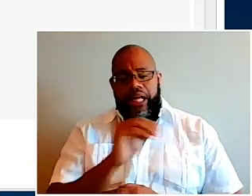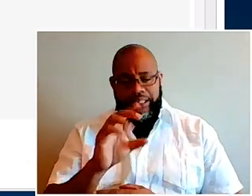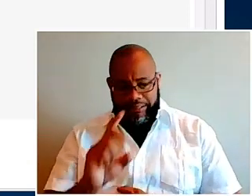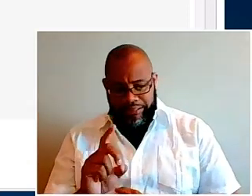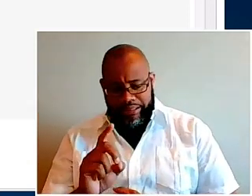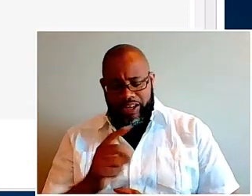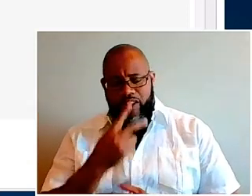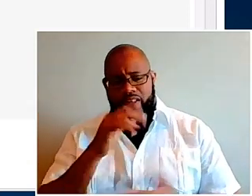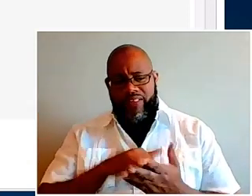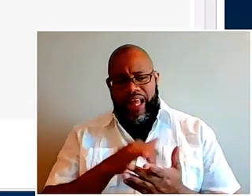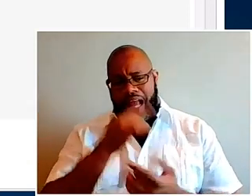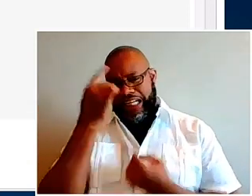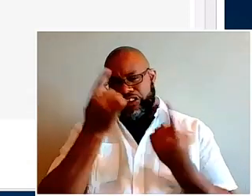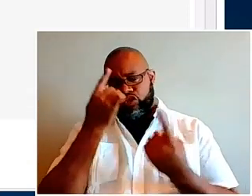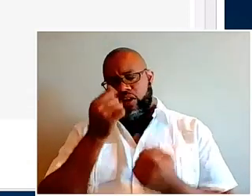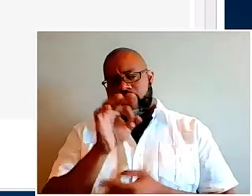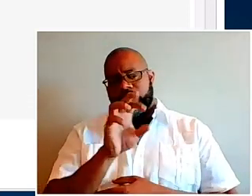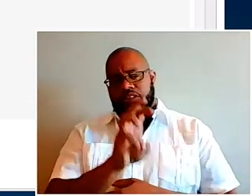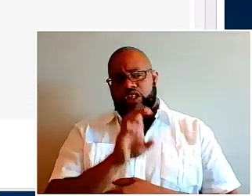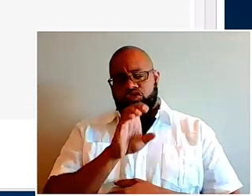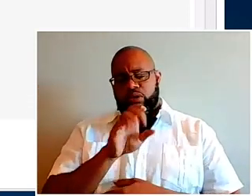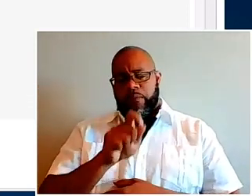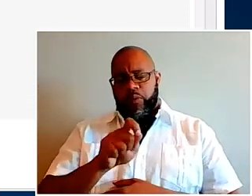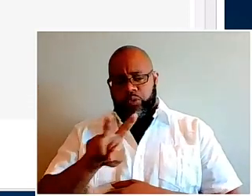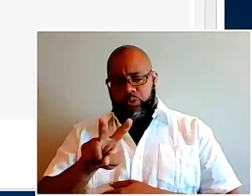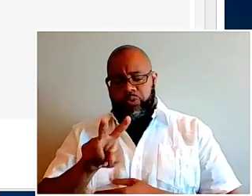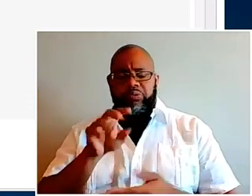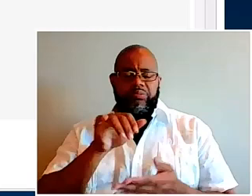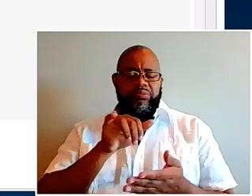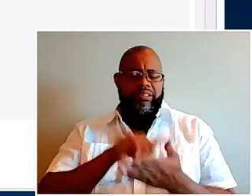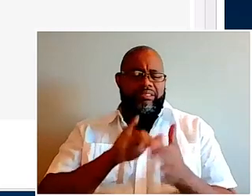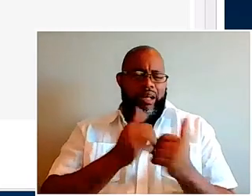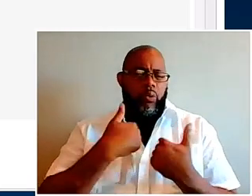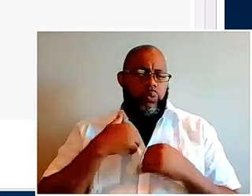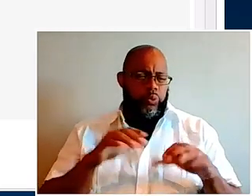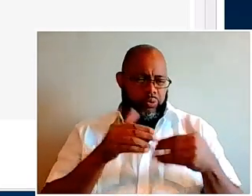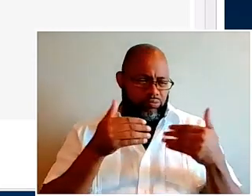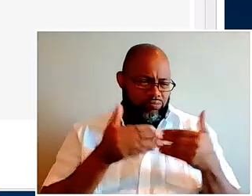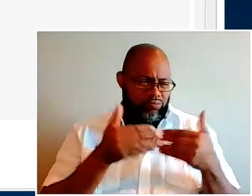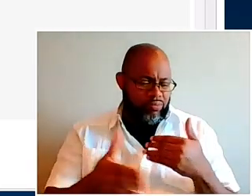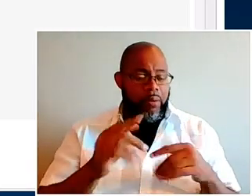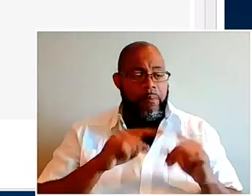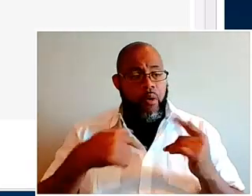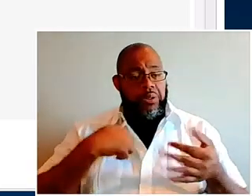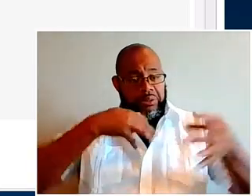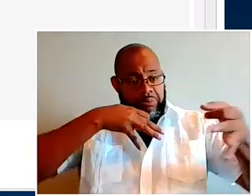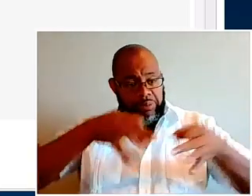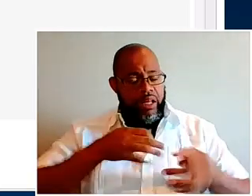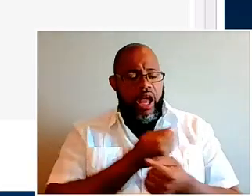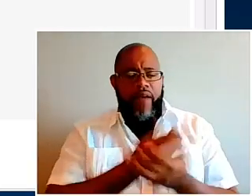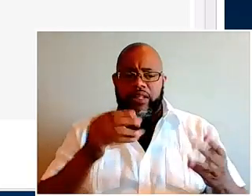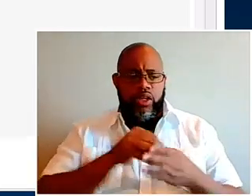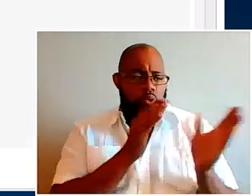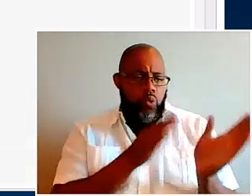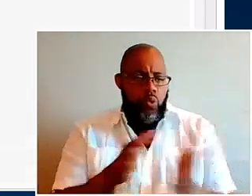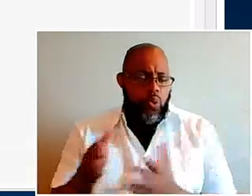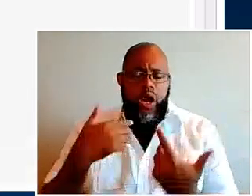consideration of 600.2. So that's how we'll do this. But we'll walk through everything in order. I don't want to get out of order